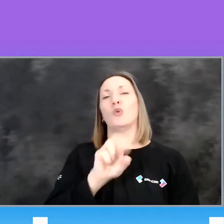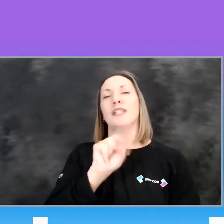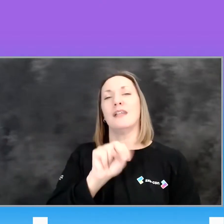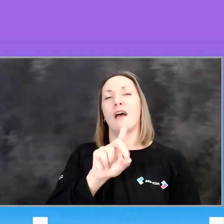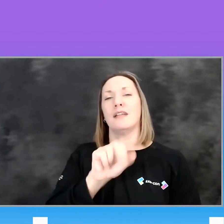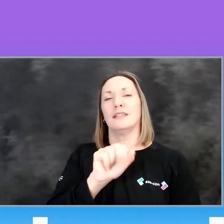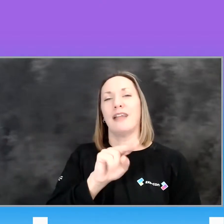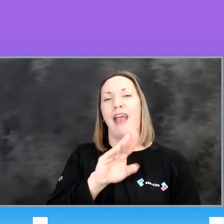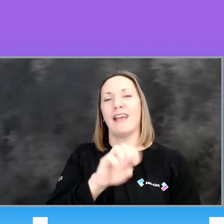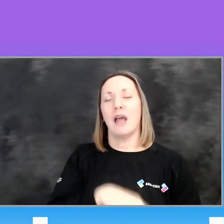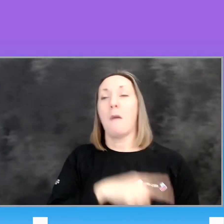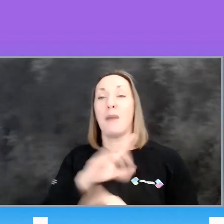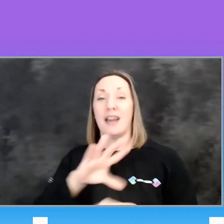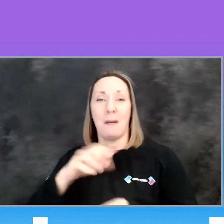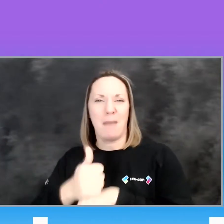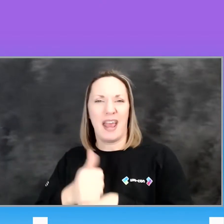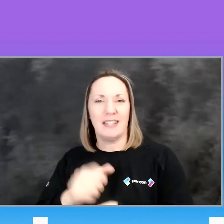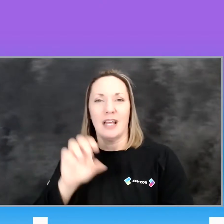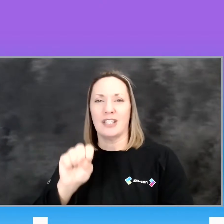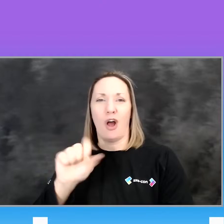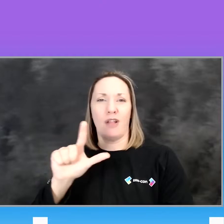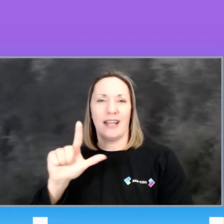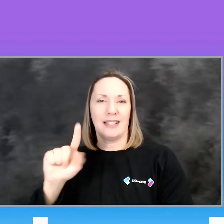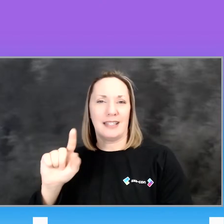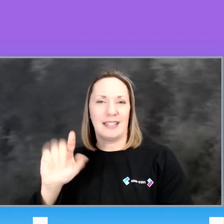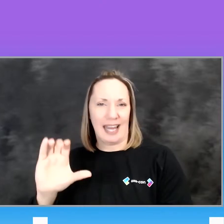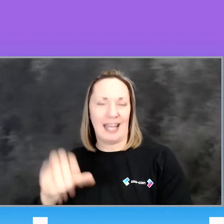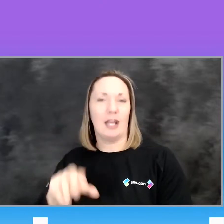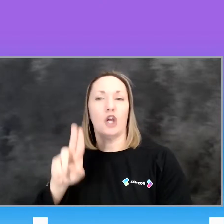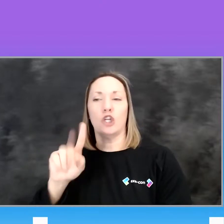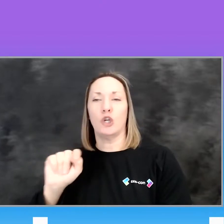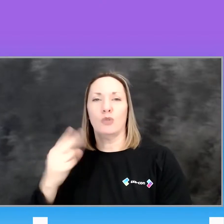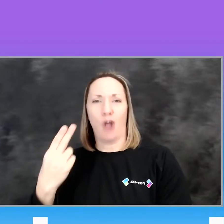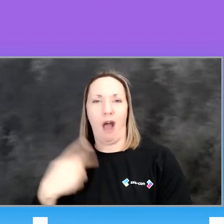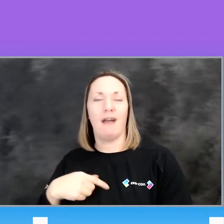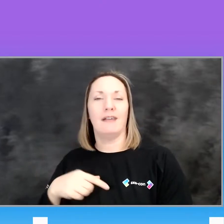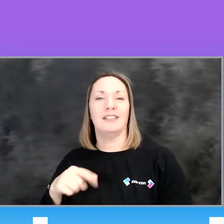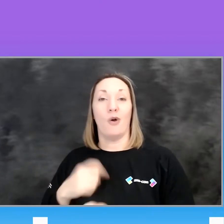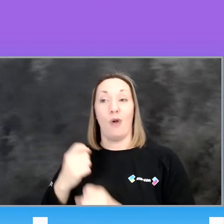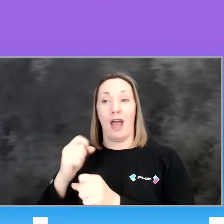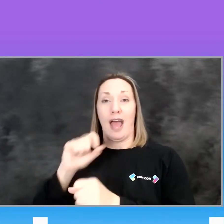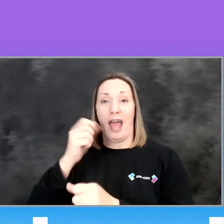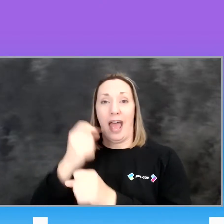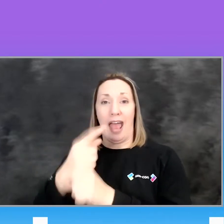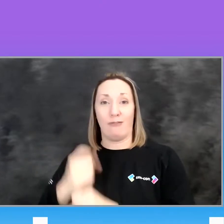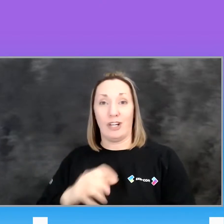Park City, Utah, at the same time as Sundance. Every January,